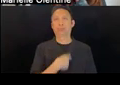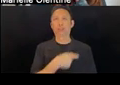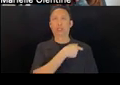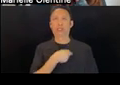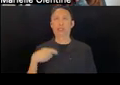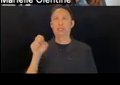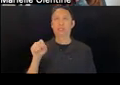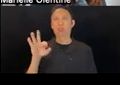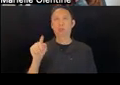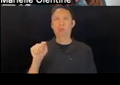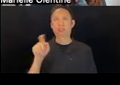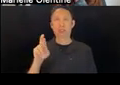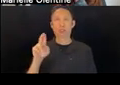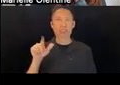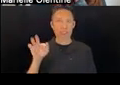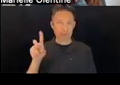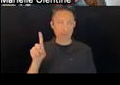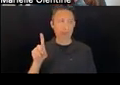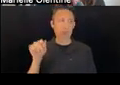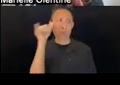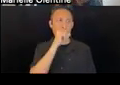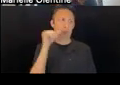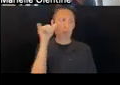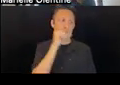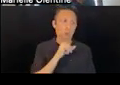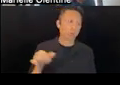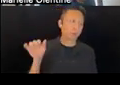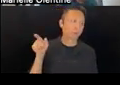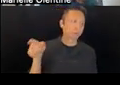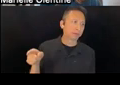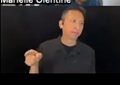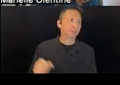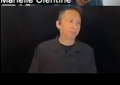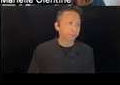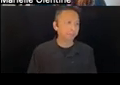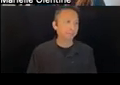IDA's head of funds, program for Asian American filmmakers and I'm also still a film critic.